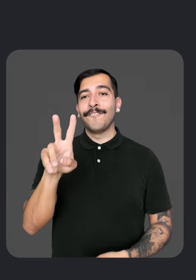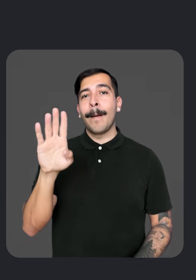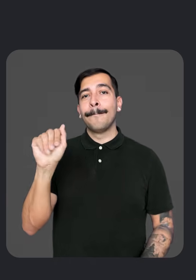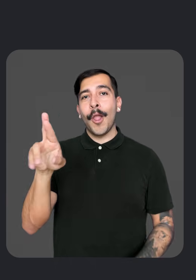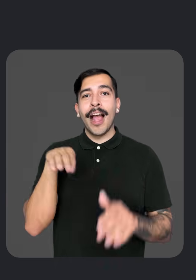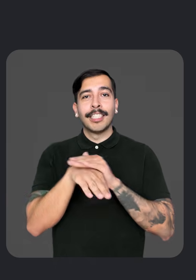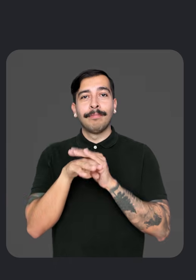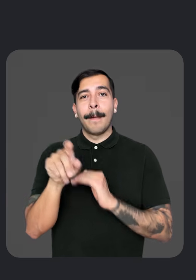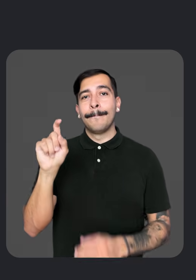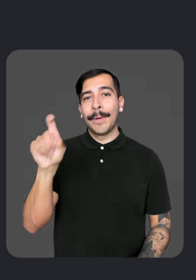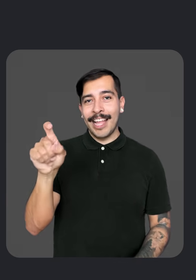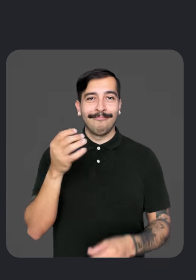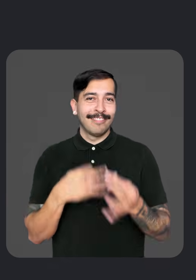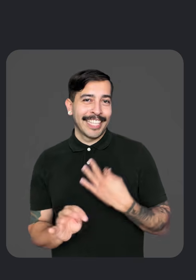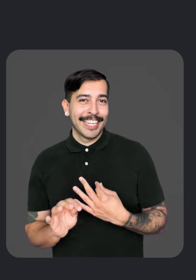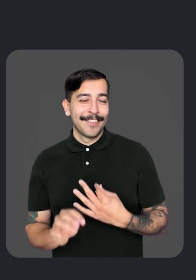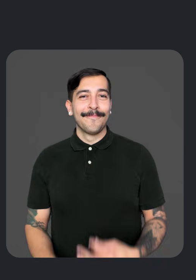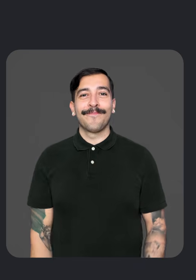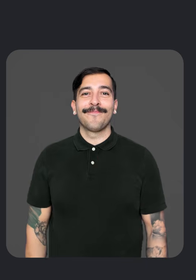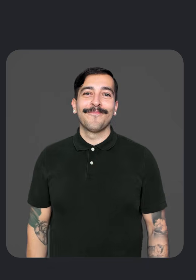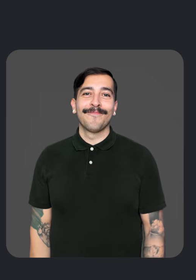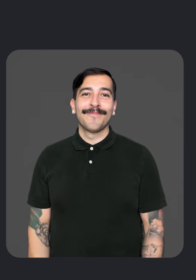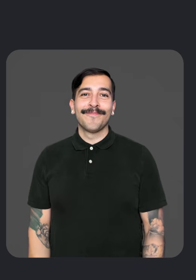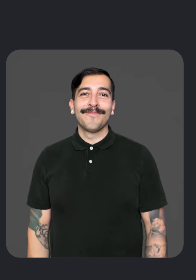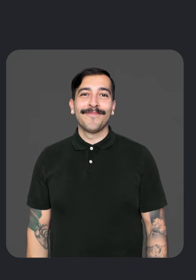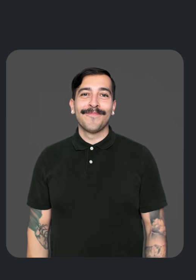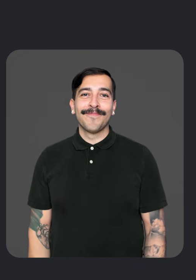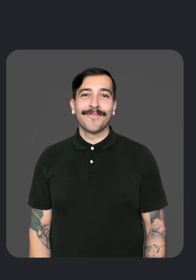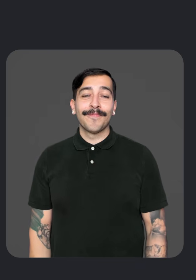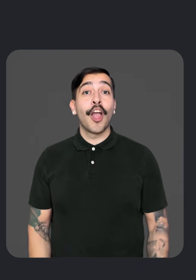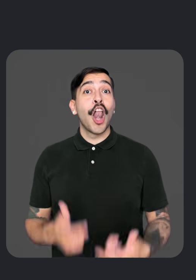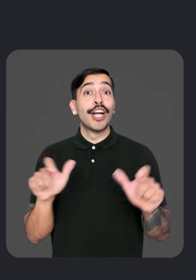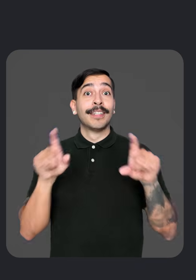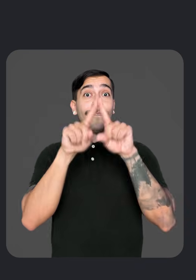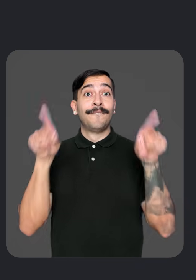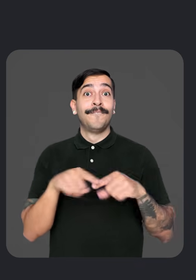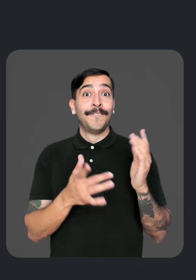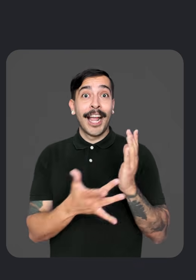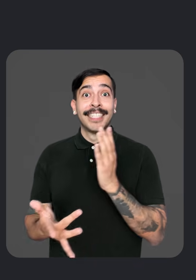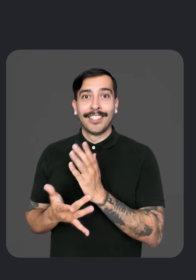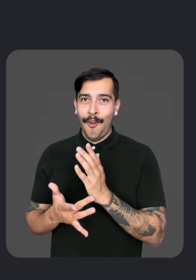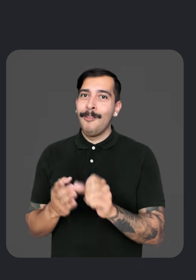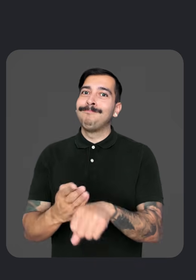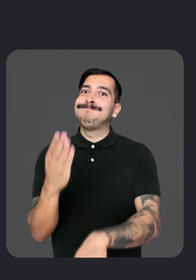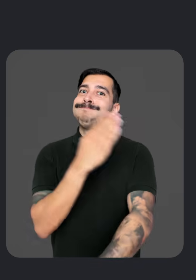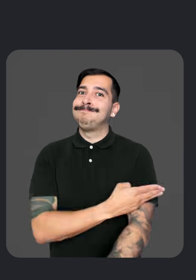or the navigation bar accessibility button instead. We've also made improvements on large-screen devices.